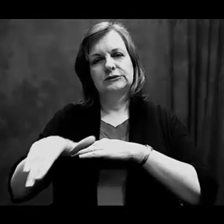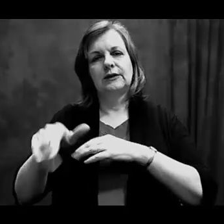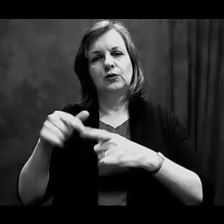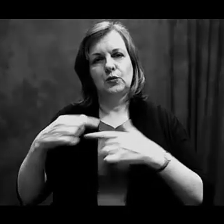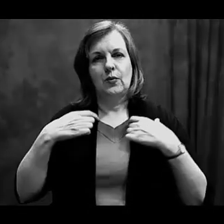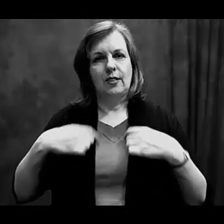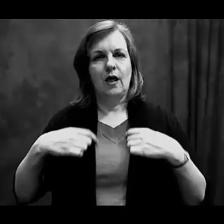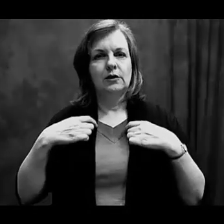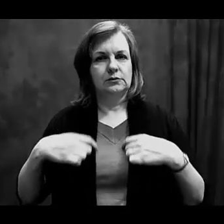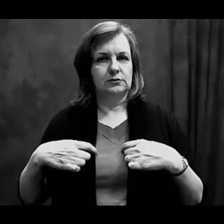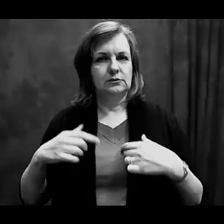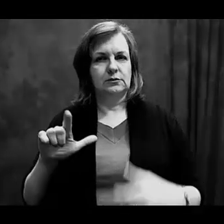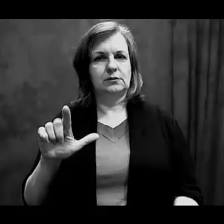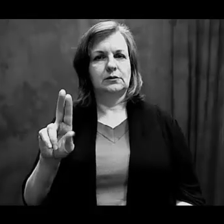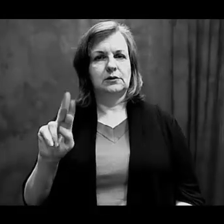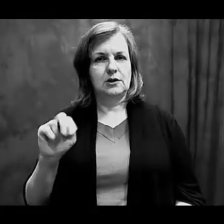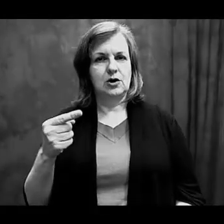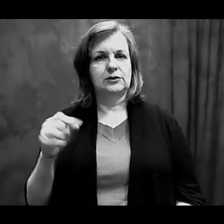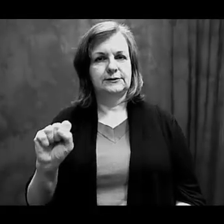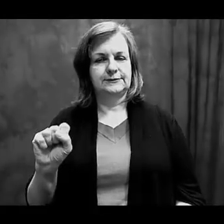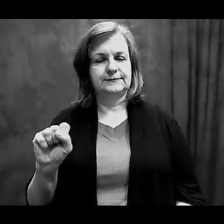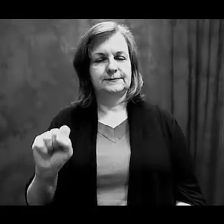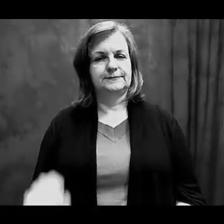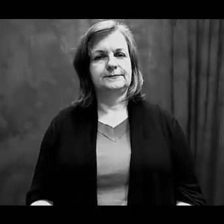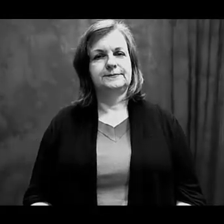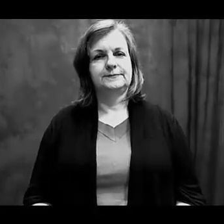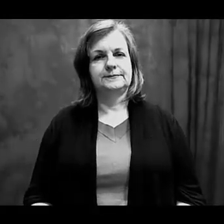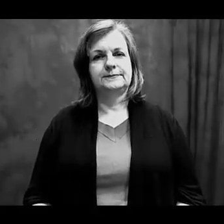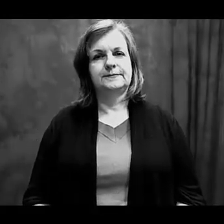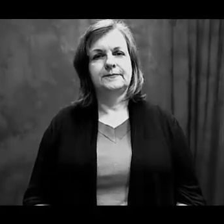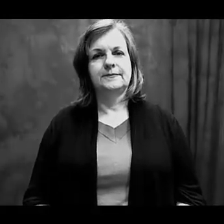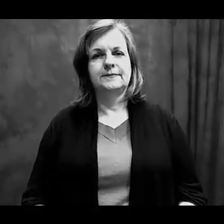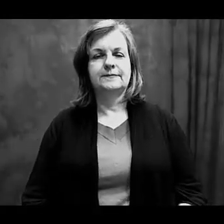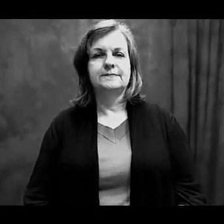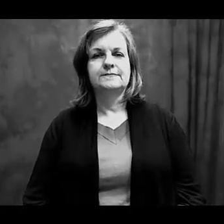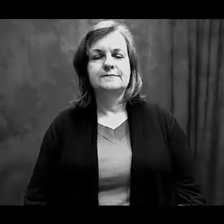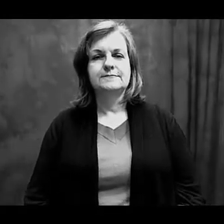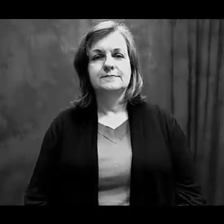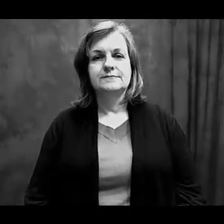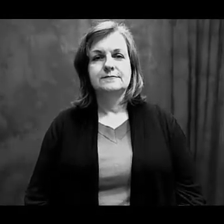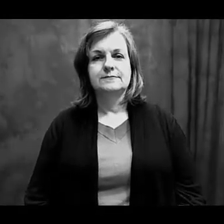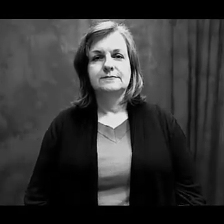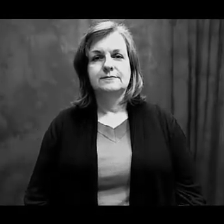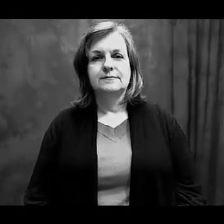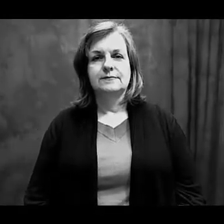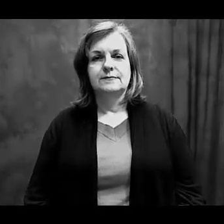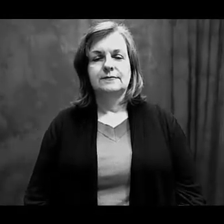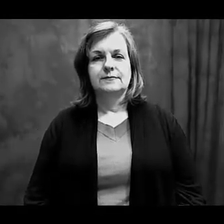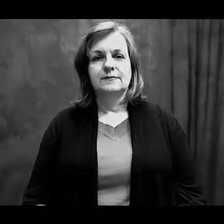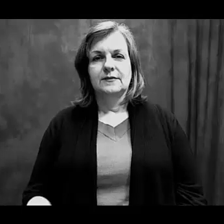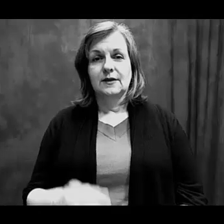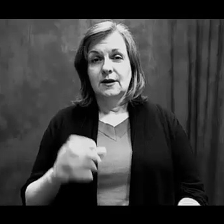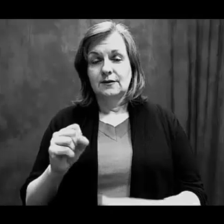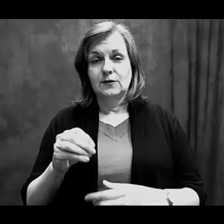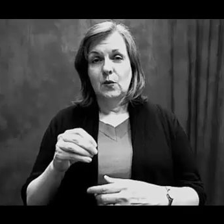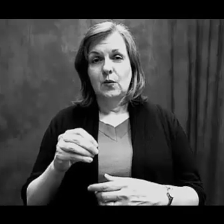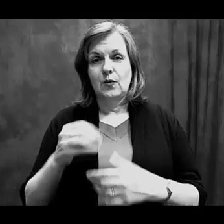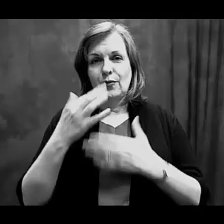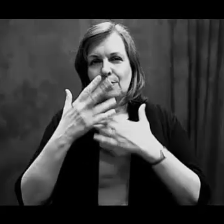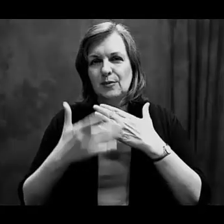the right side of your heart pumps blood to the lungs